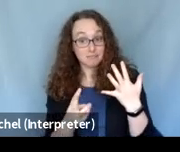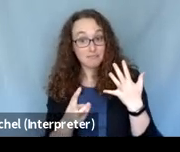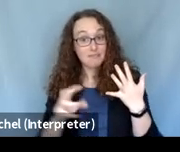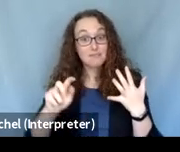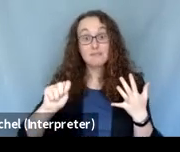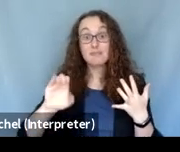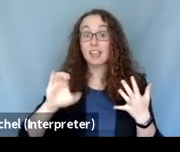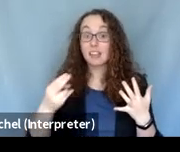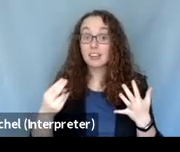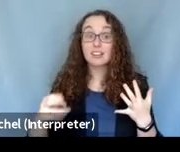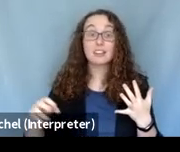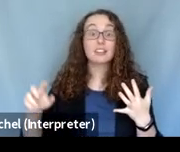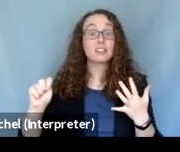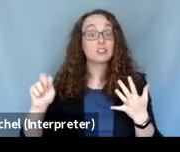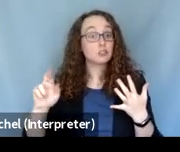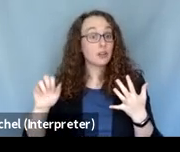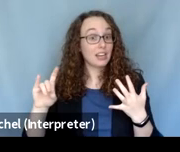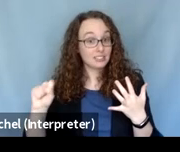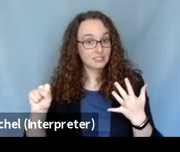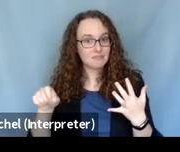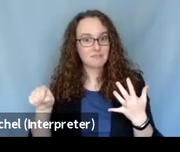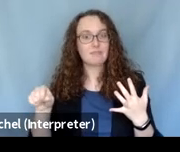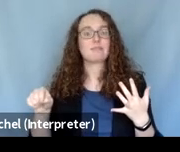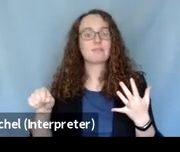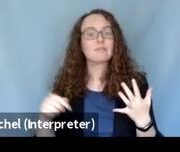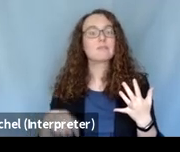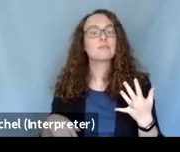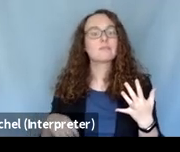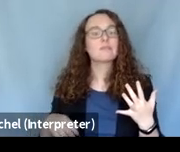biologically, it's like a puzzle that drives you to